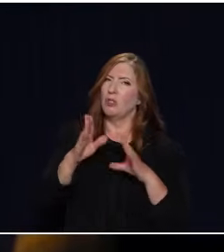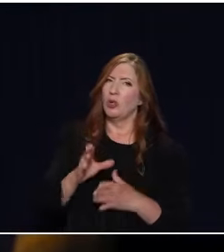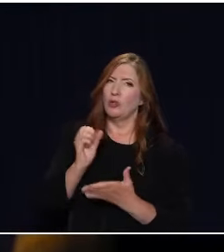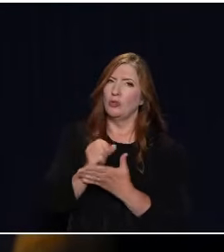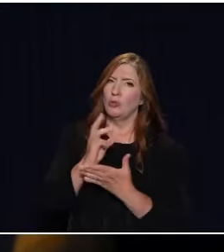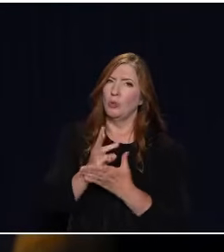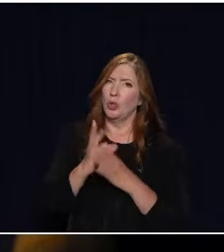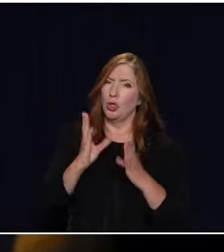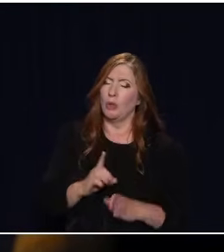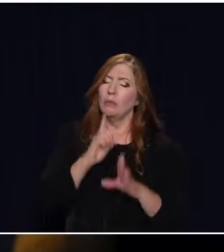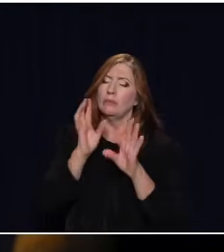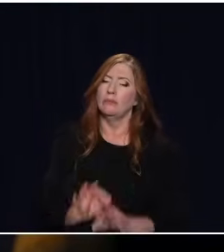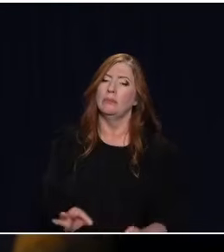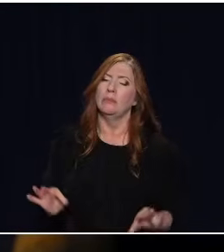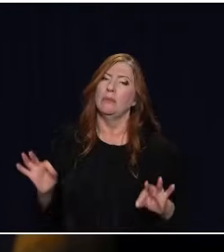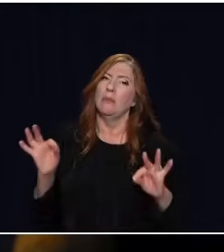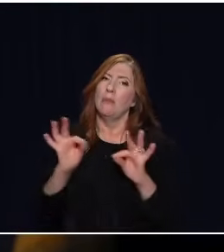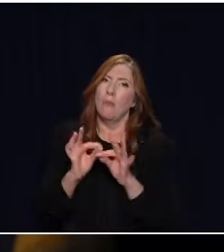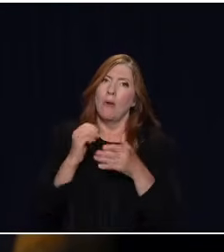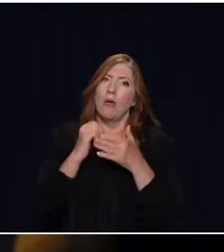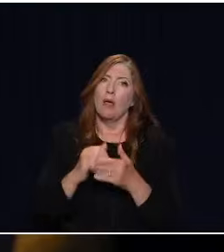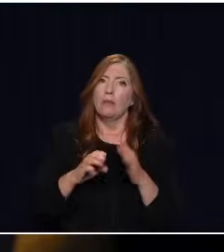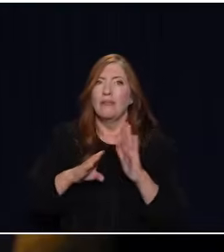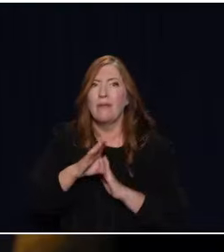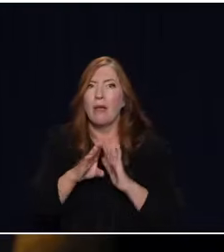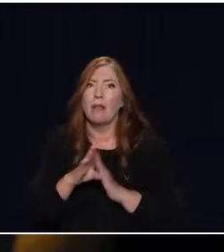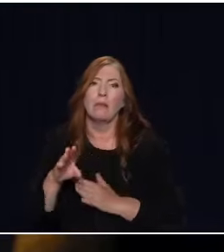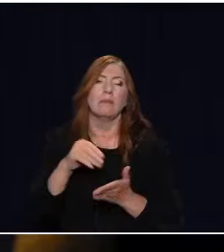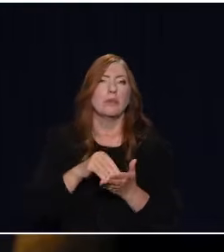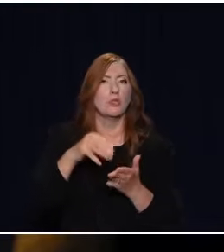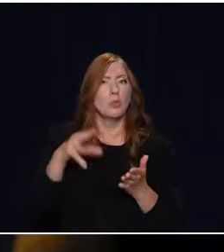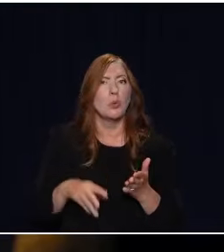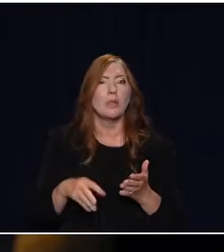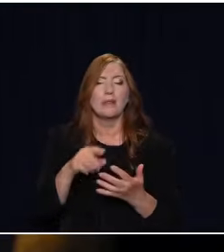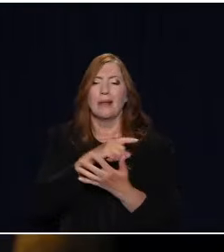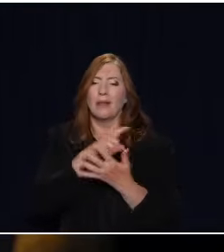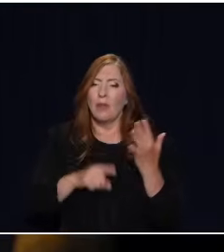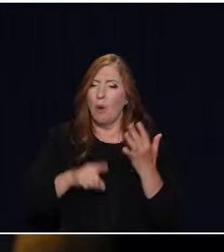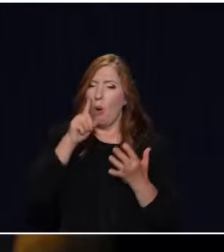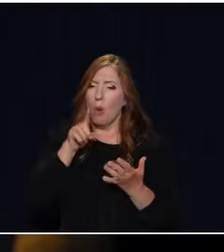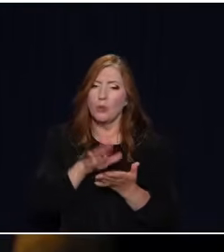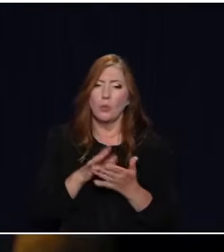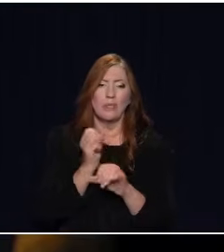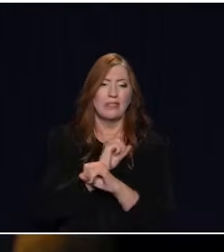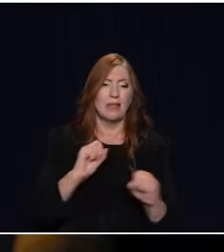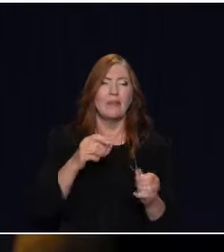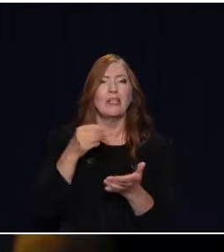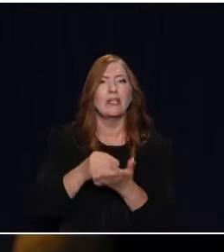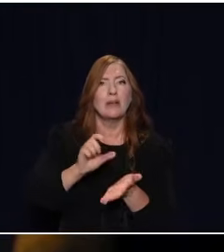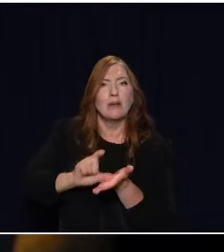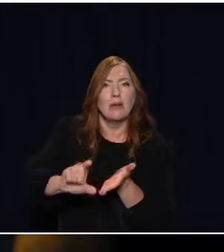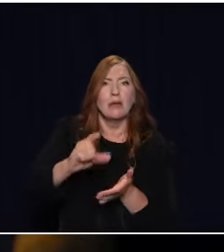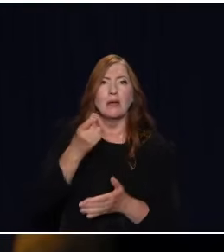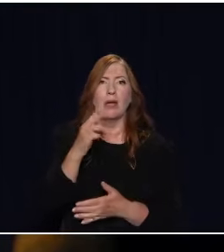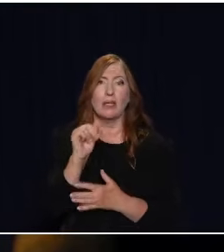WHAT ROLE SHOULD THEY PLAY?